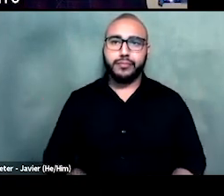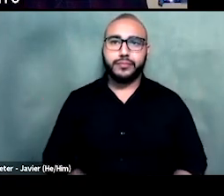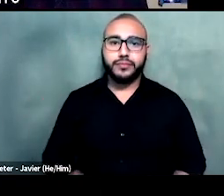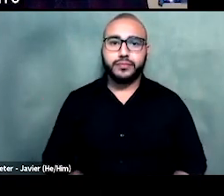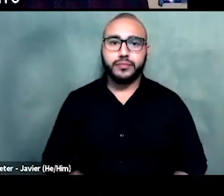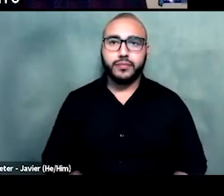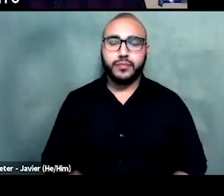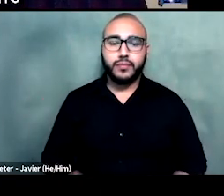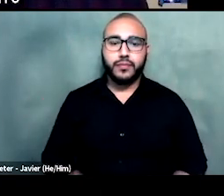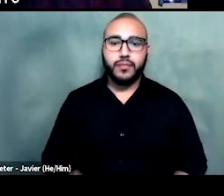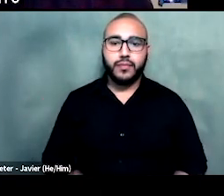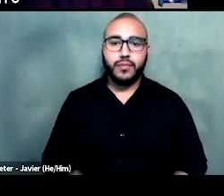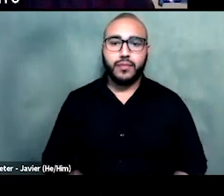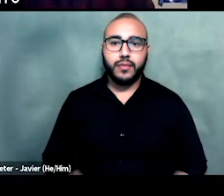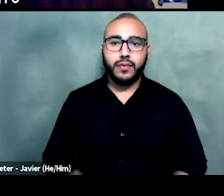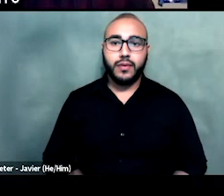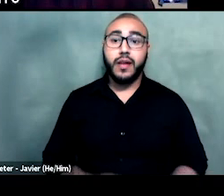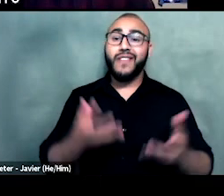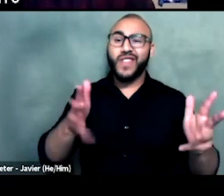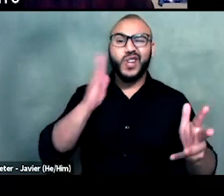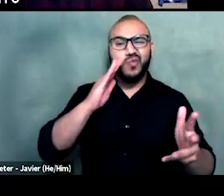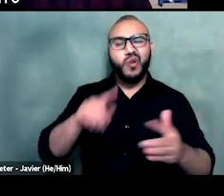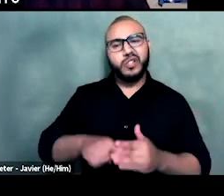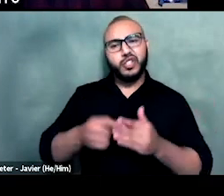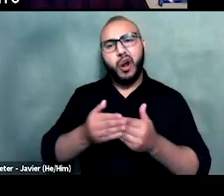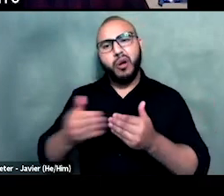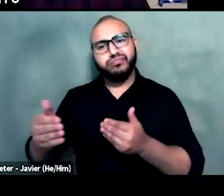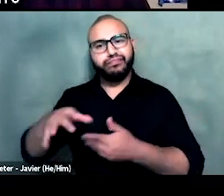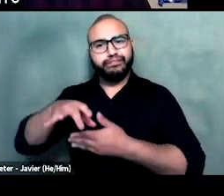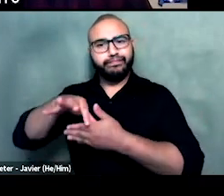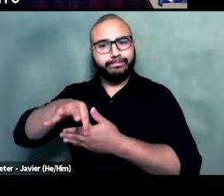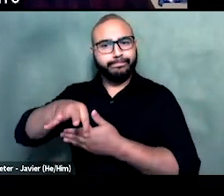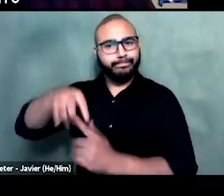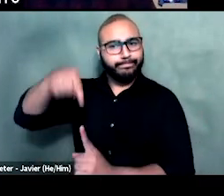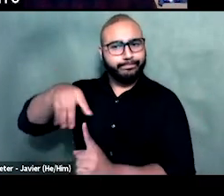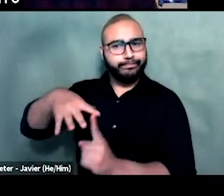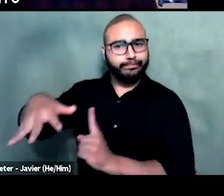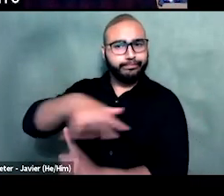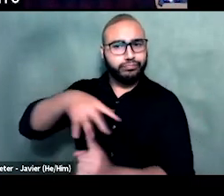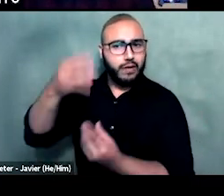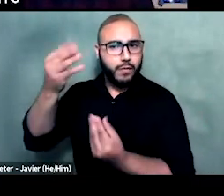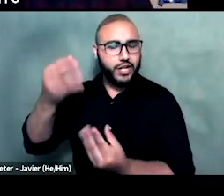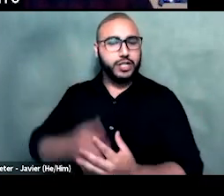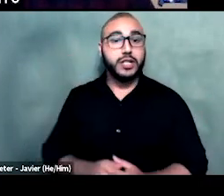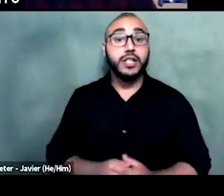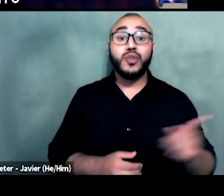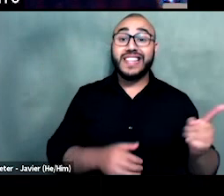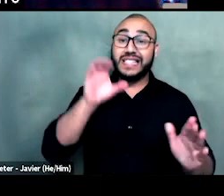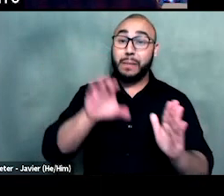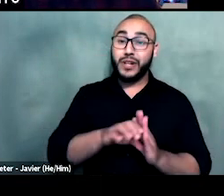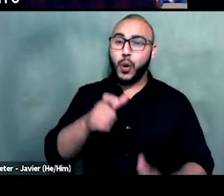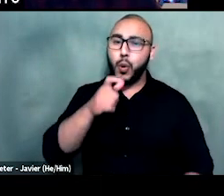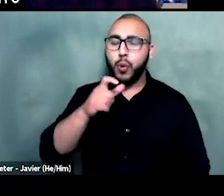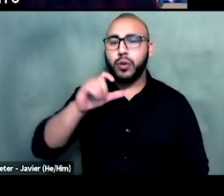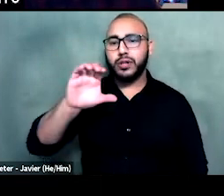Before I get too far into some of the content here, this is a picture of Chief Joseph. And